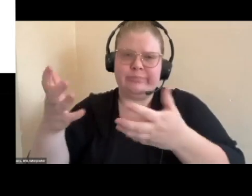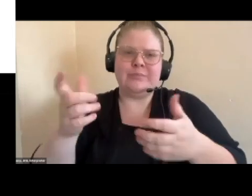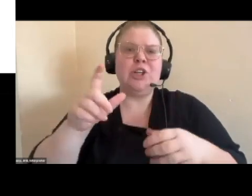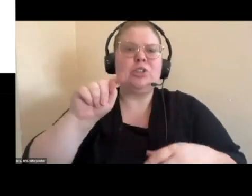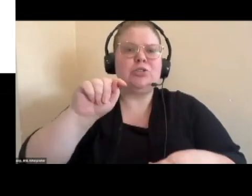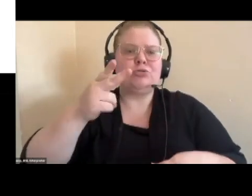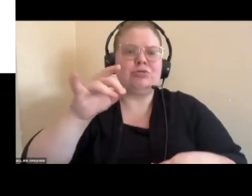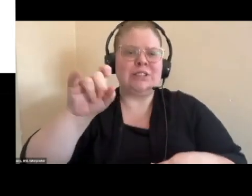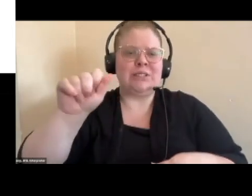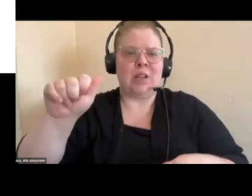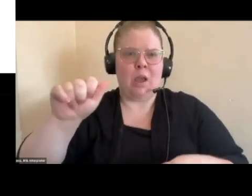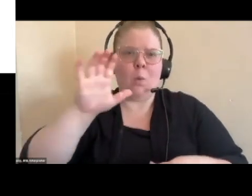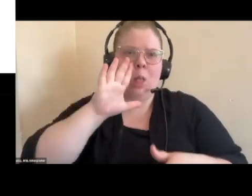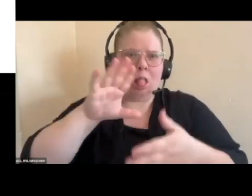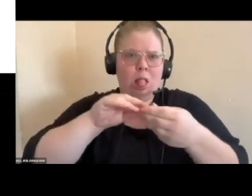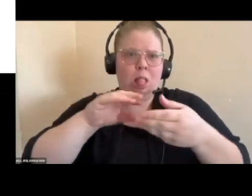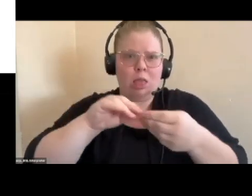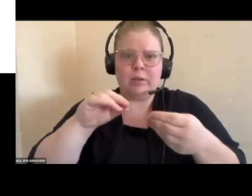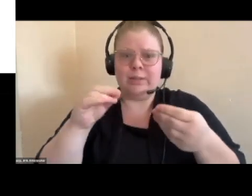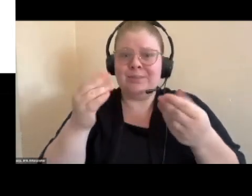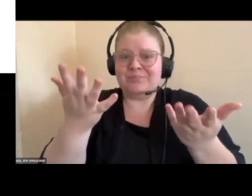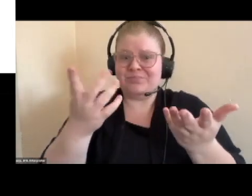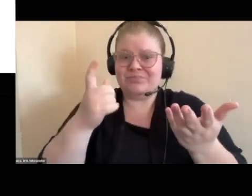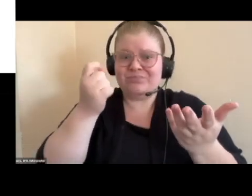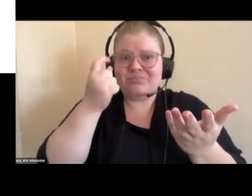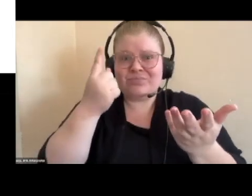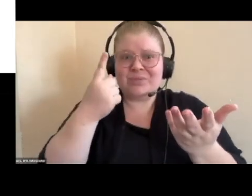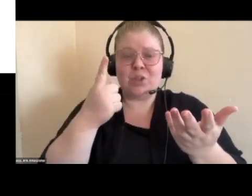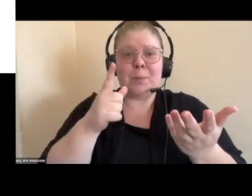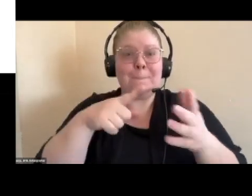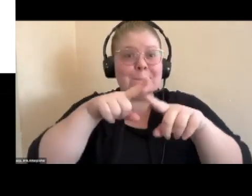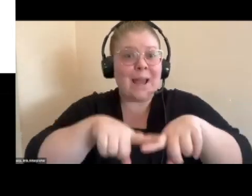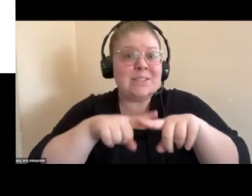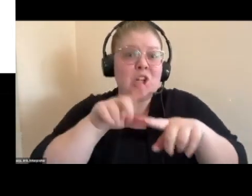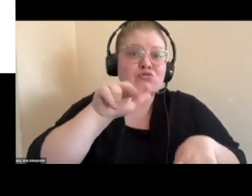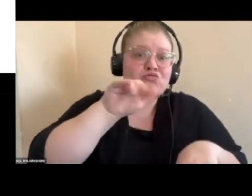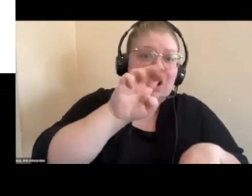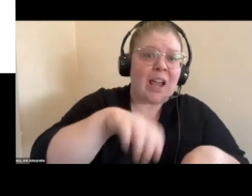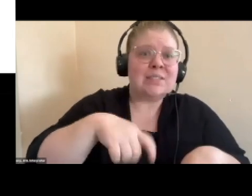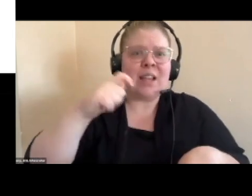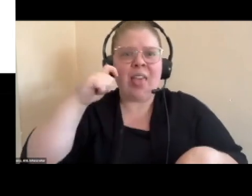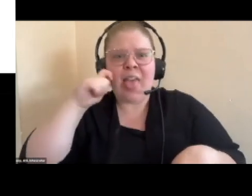We don't really know the disparities by race, ethnicity that well. We don't have a lot of great data on that.